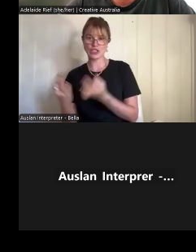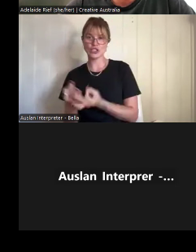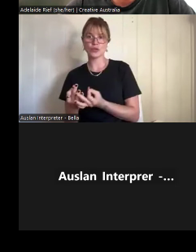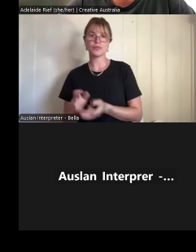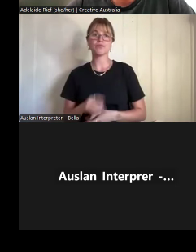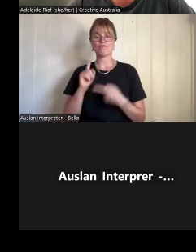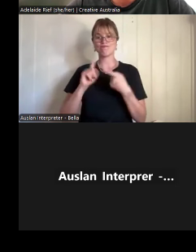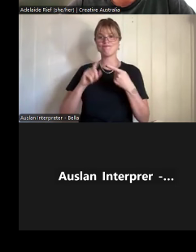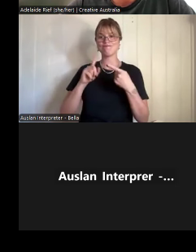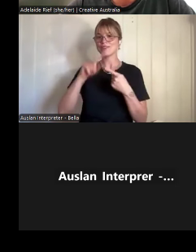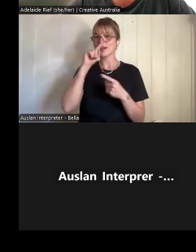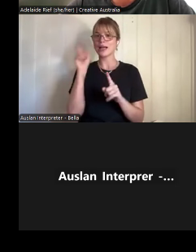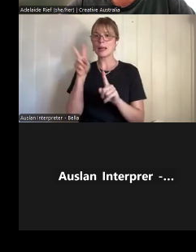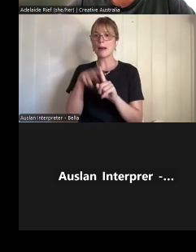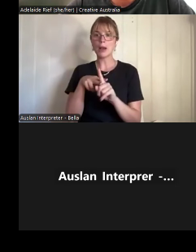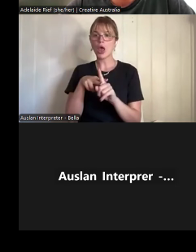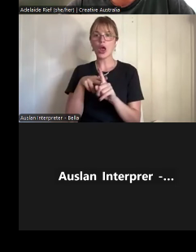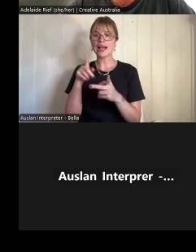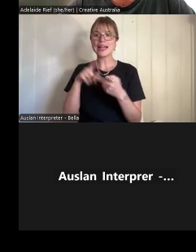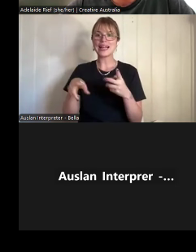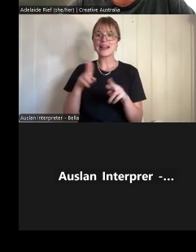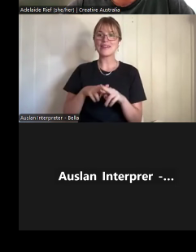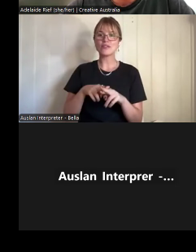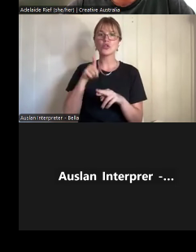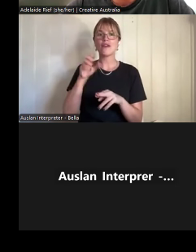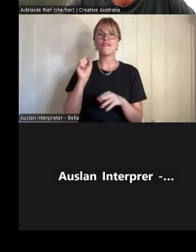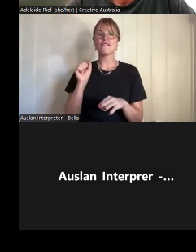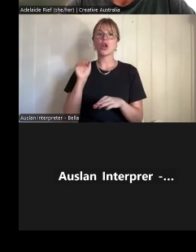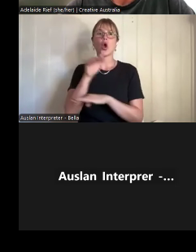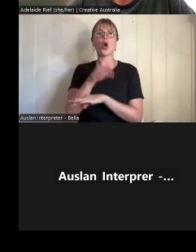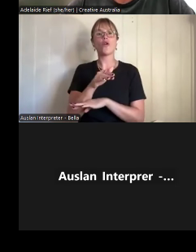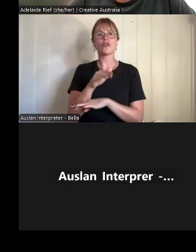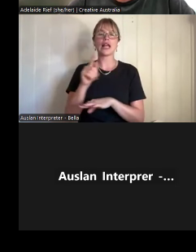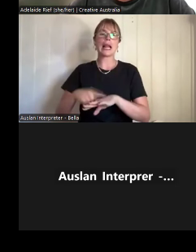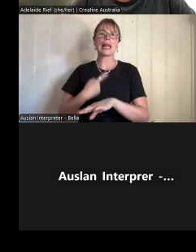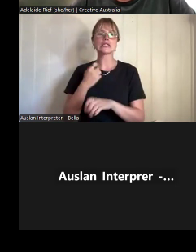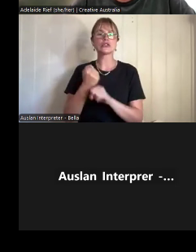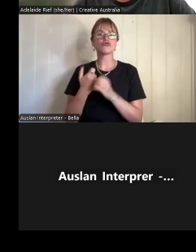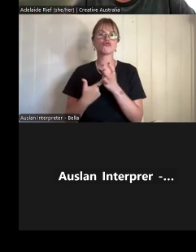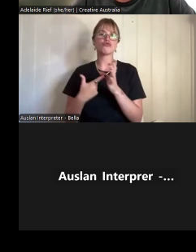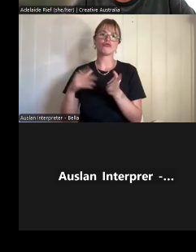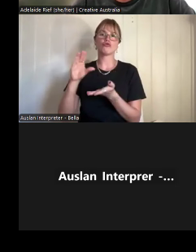can't apply, unfortunately, if you have an overdue grant report or if you owe money to Creative